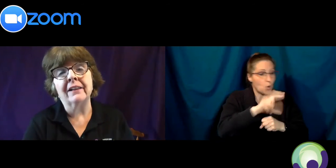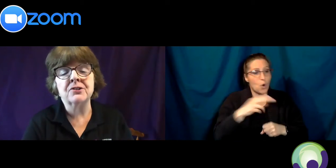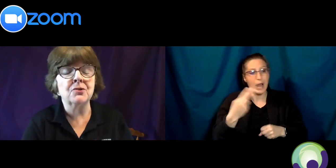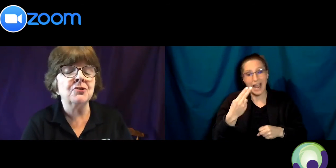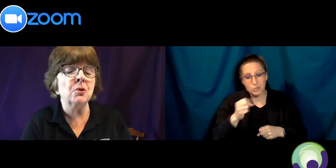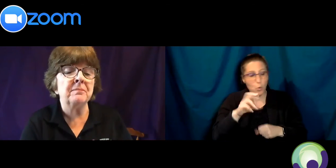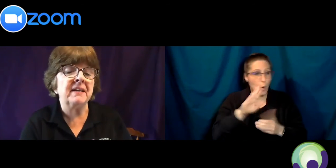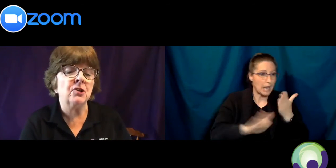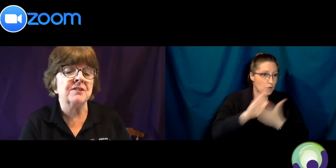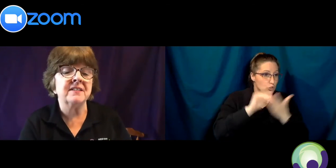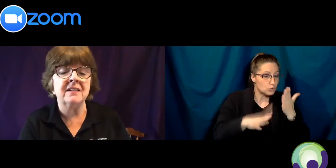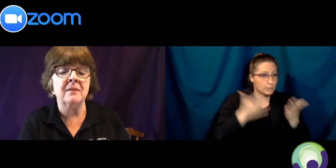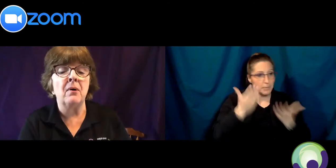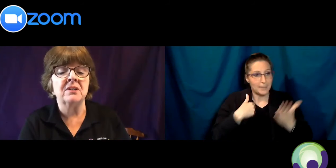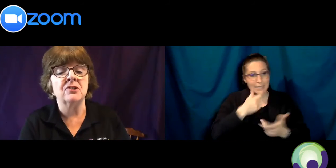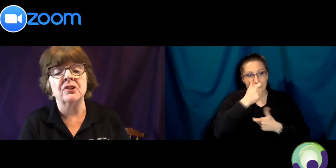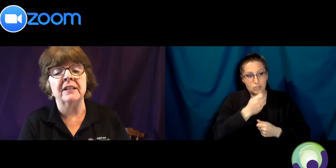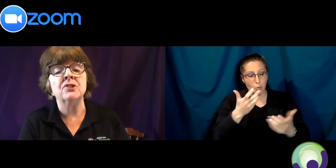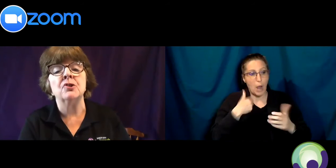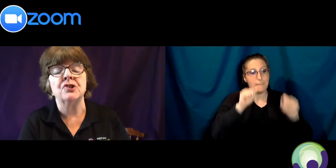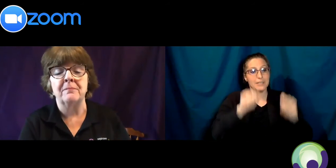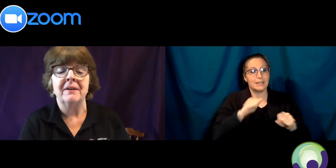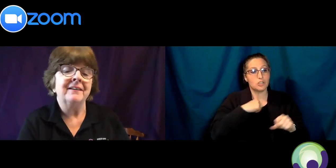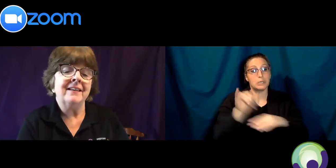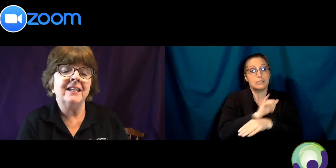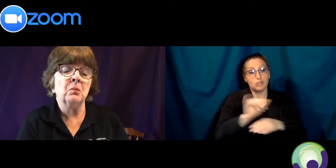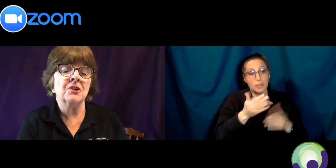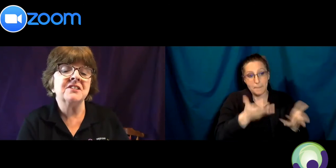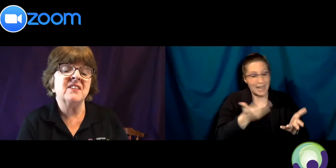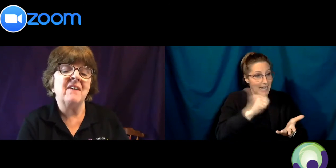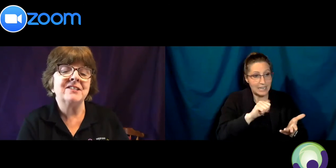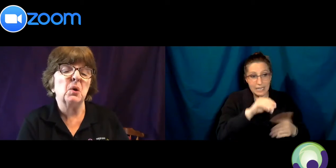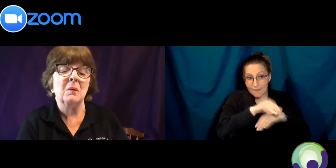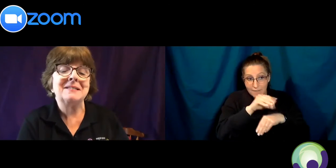student who would be interested in a potential internship? Any words of advice or wisdom?